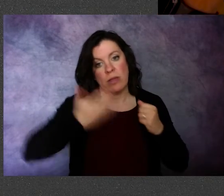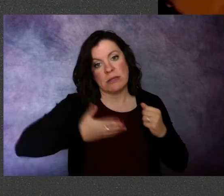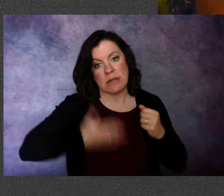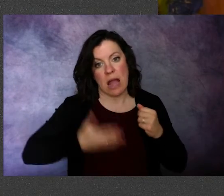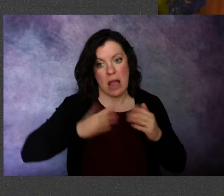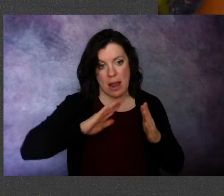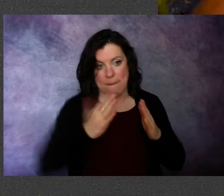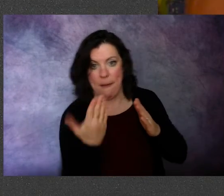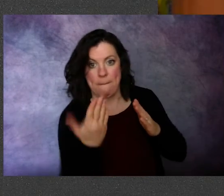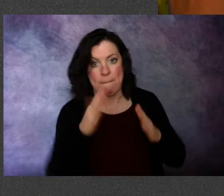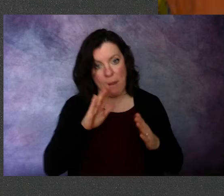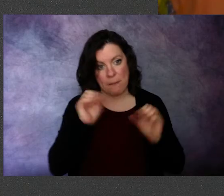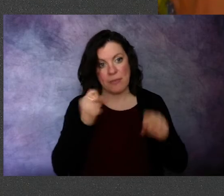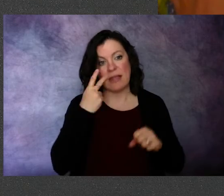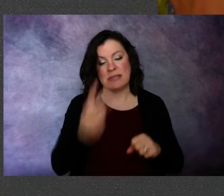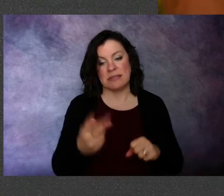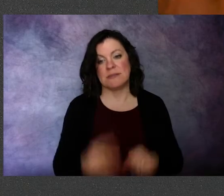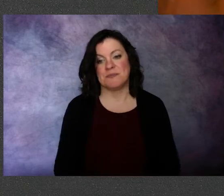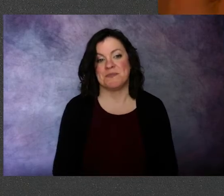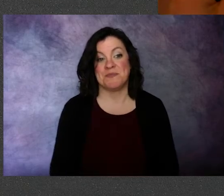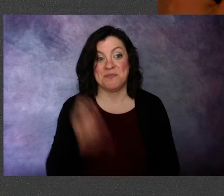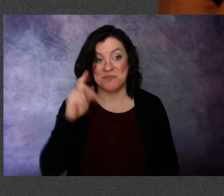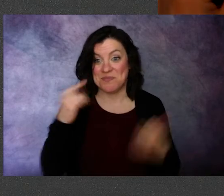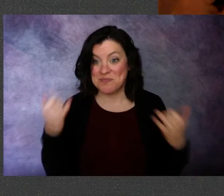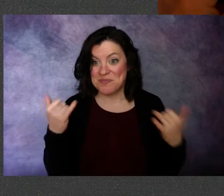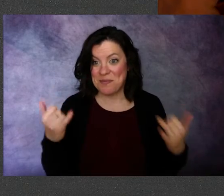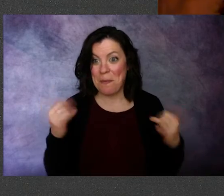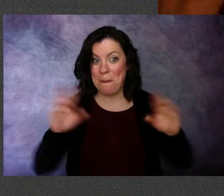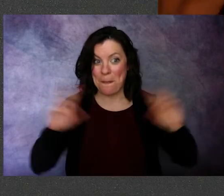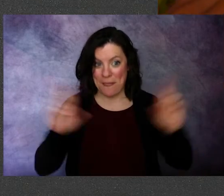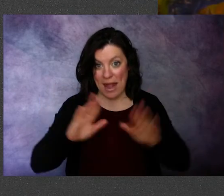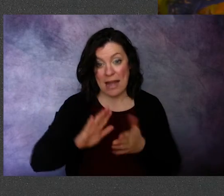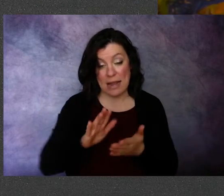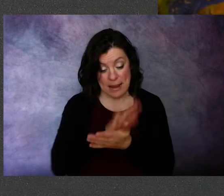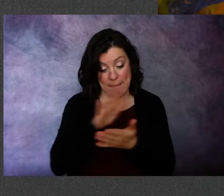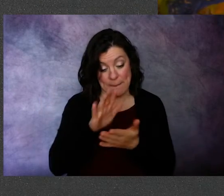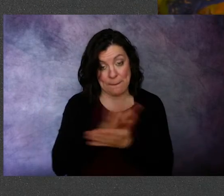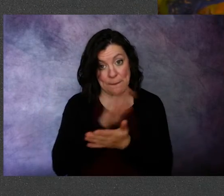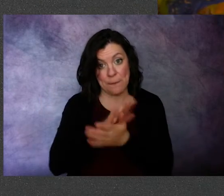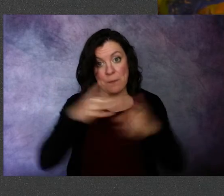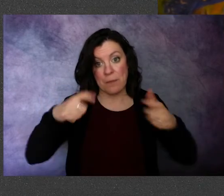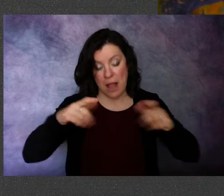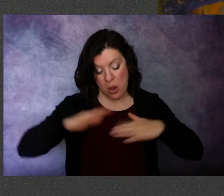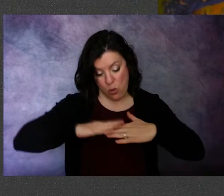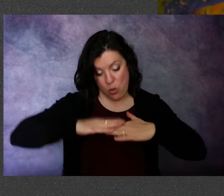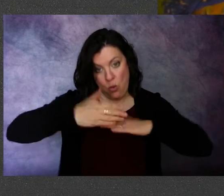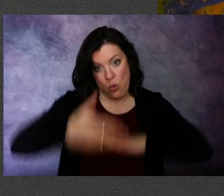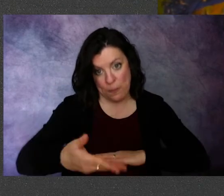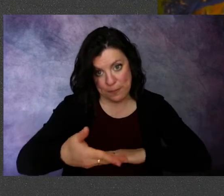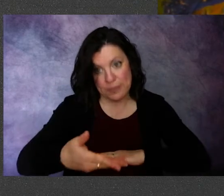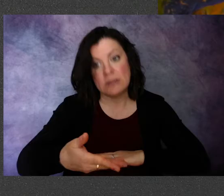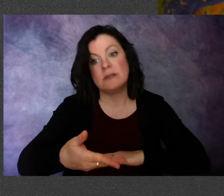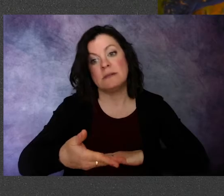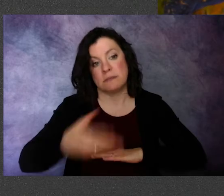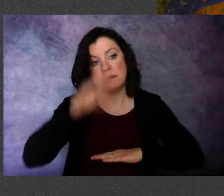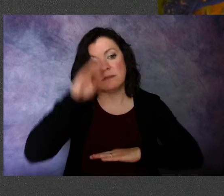Now, here's our body. We're gonna open it up. Here's the bottom part. We're not gonna put anything on the bottom part.